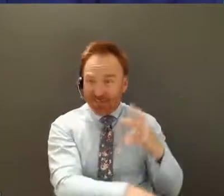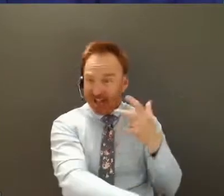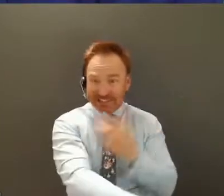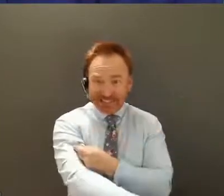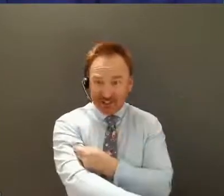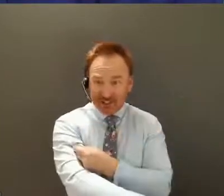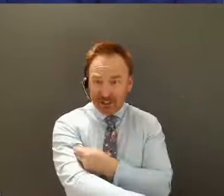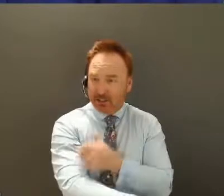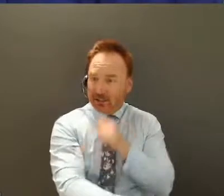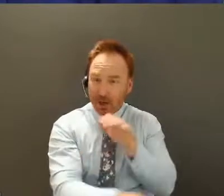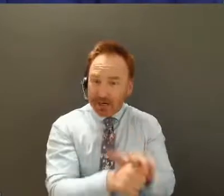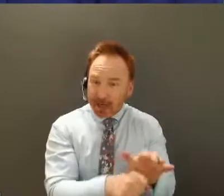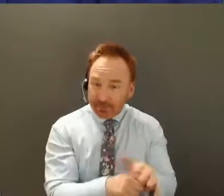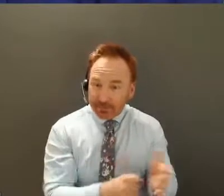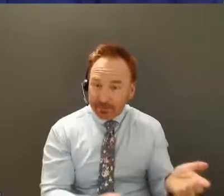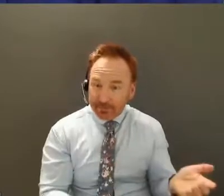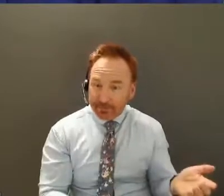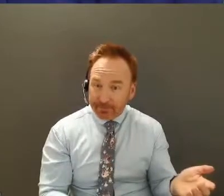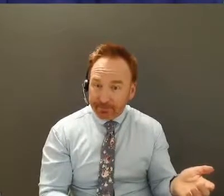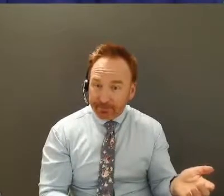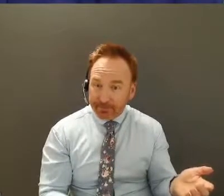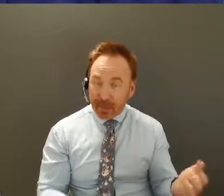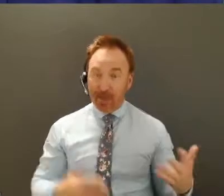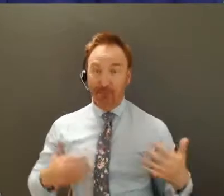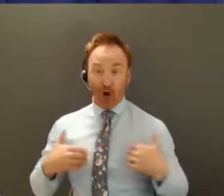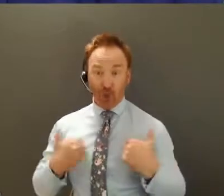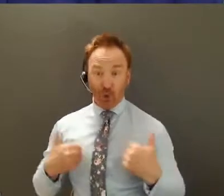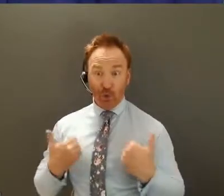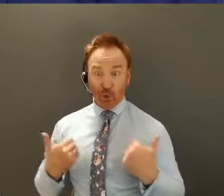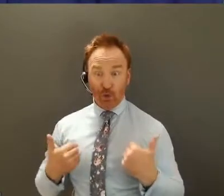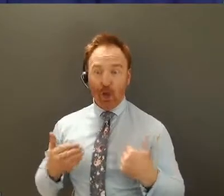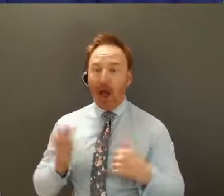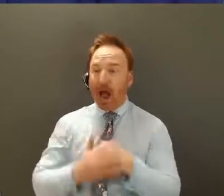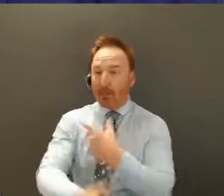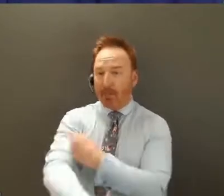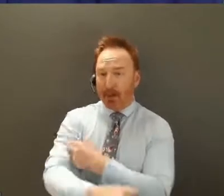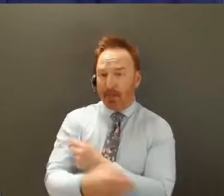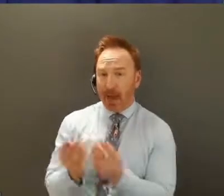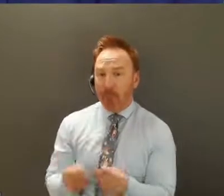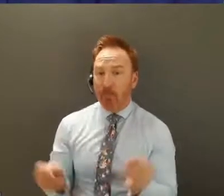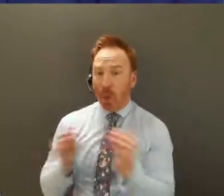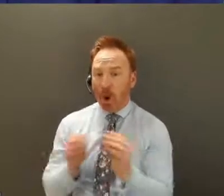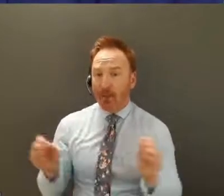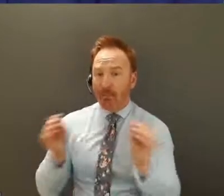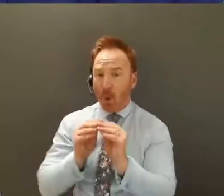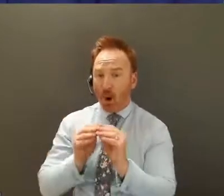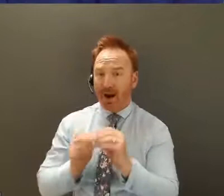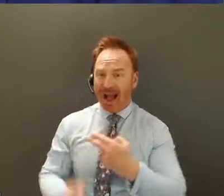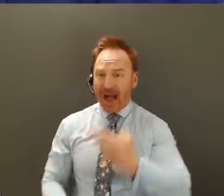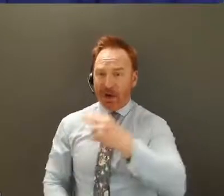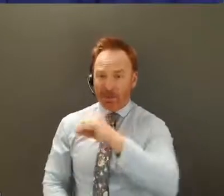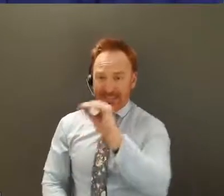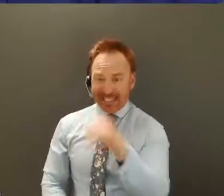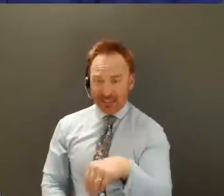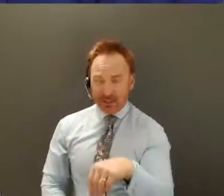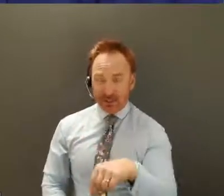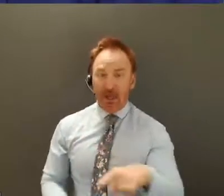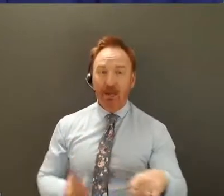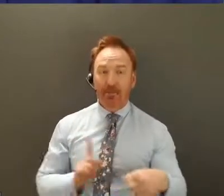outbreak. These next few weeks will determine our future as well and